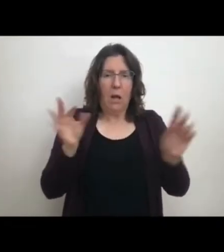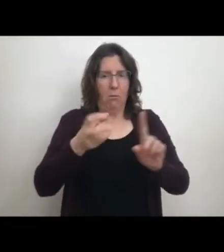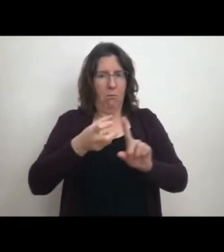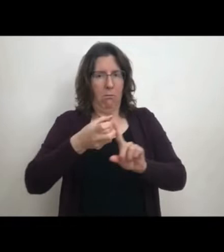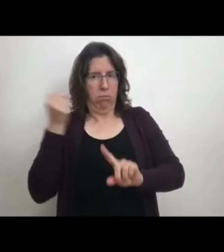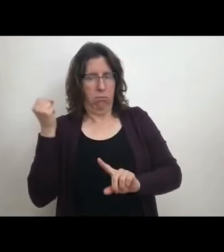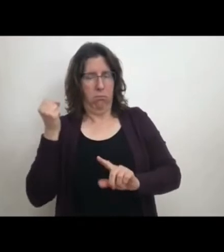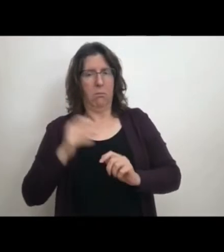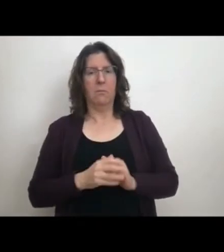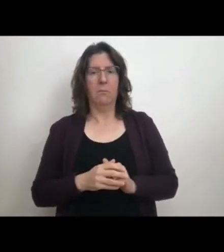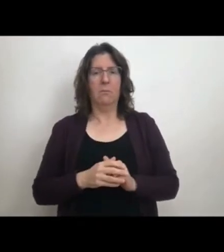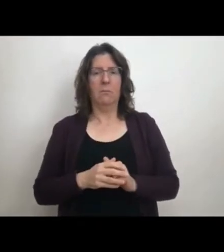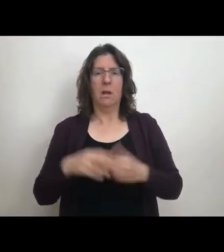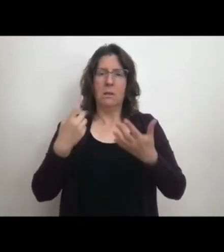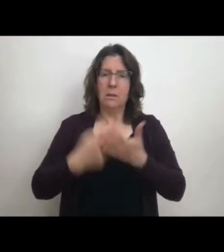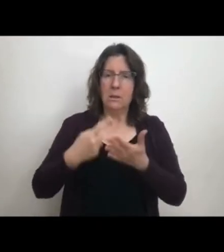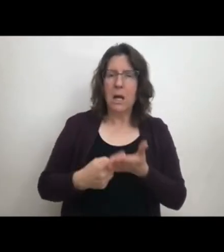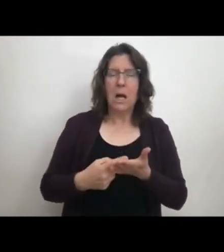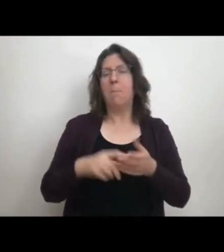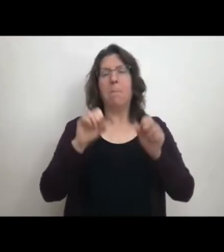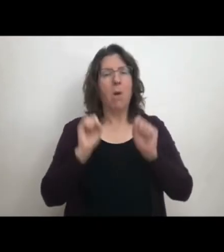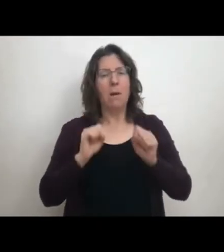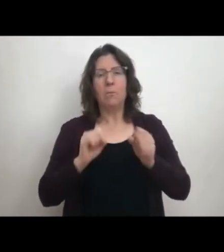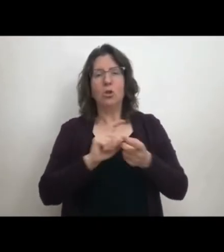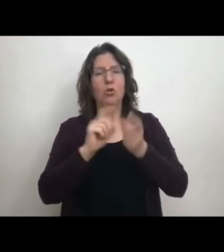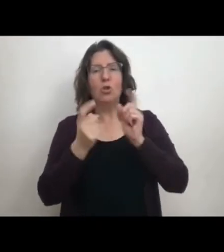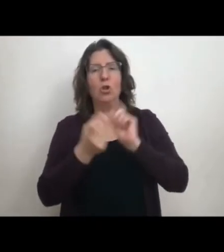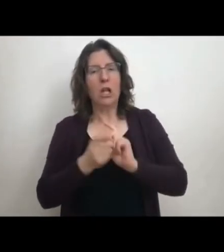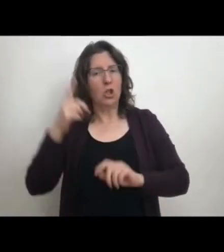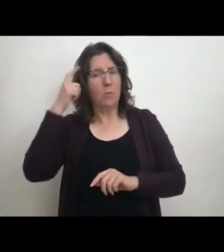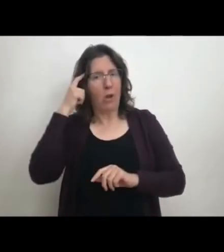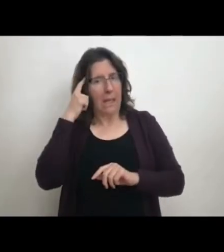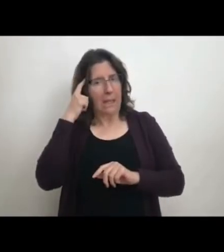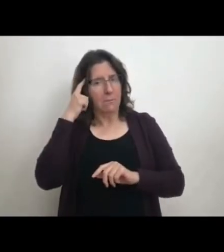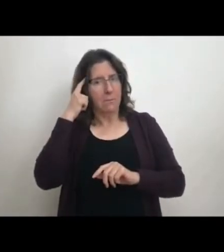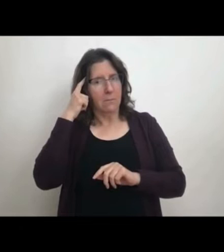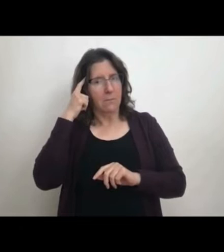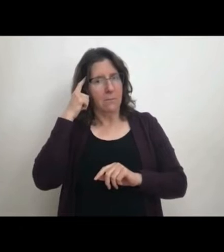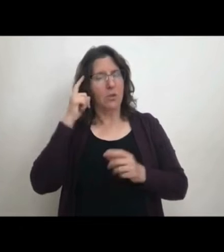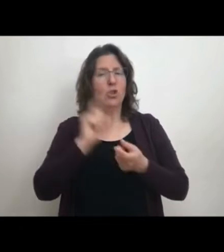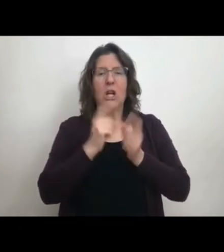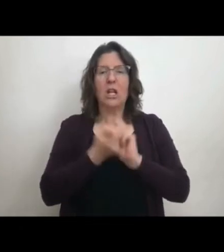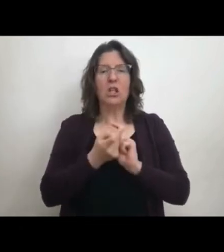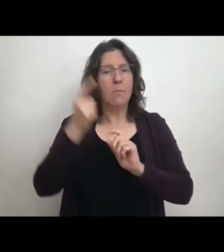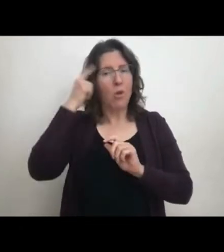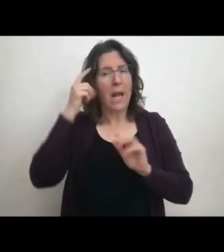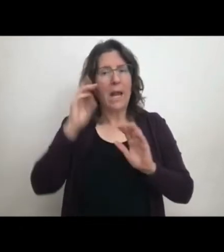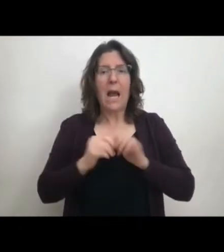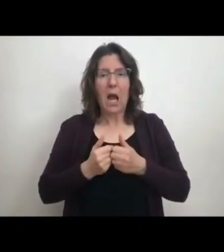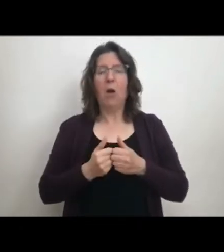But instead their struggles were a result of actually being deprived of language. Which led to cognitive delays.